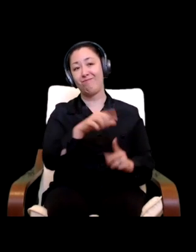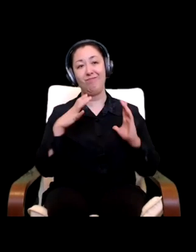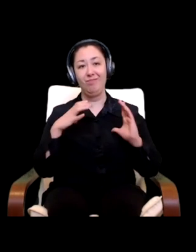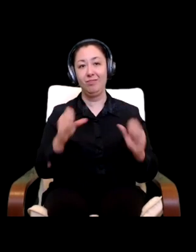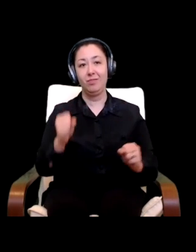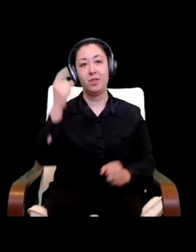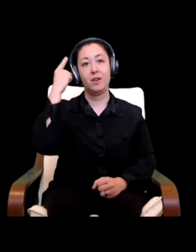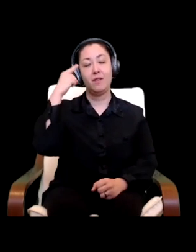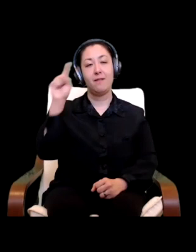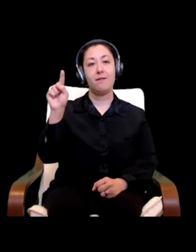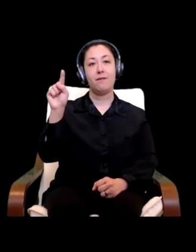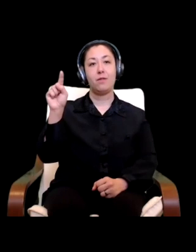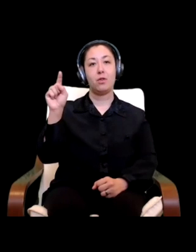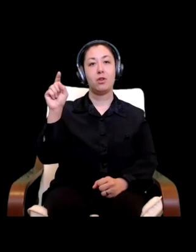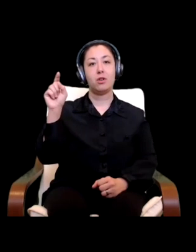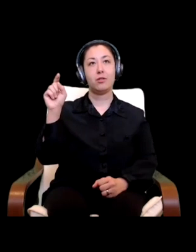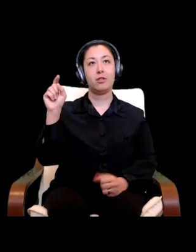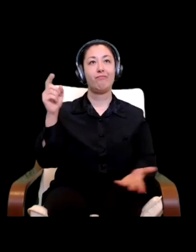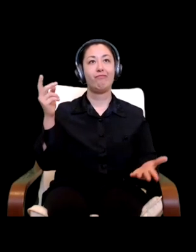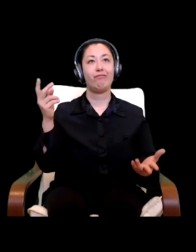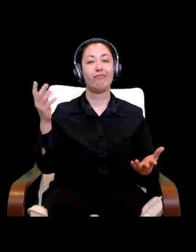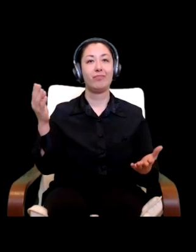some resources on that.